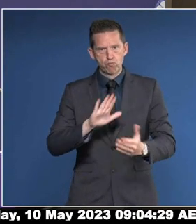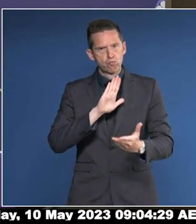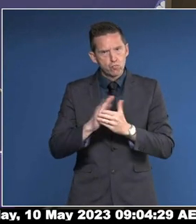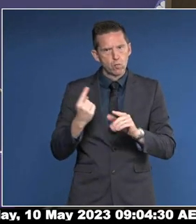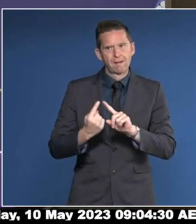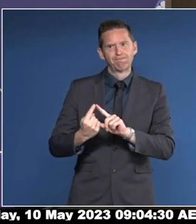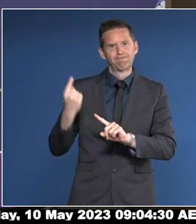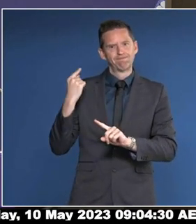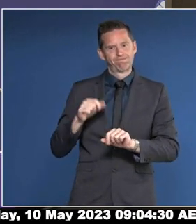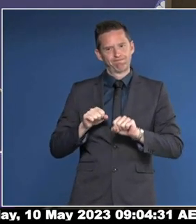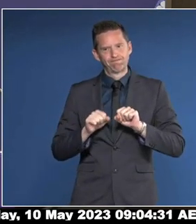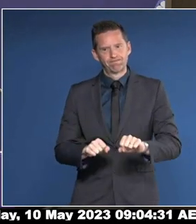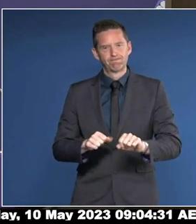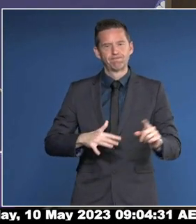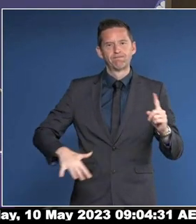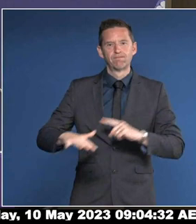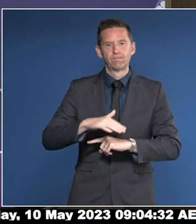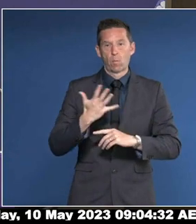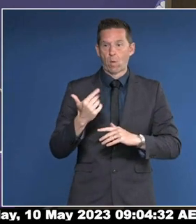owners of the lands upon which this Royal Commission is sitting.